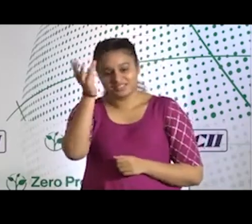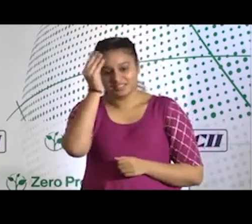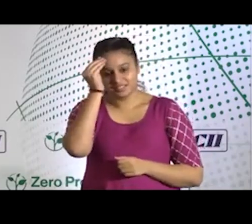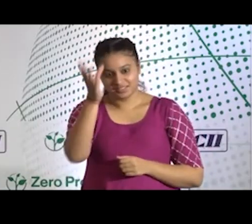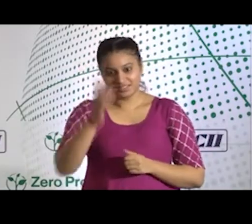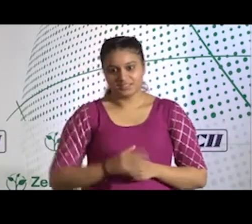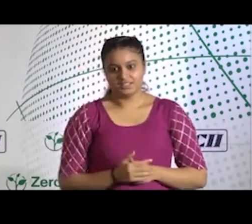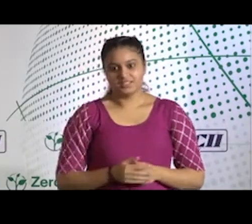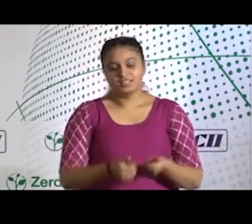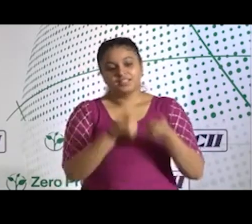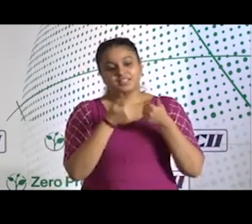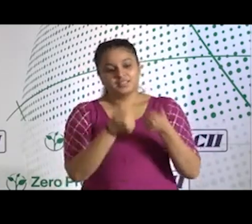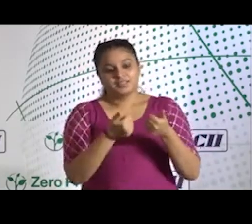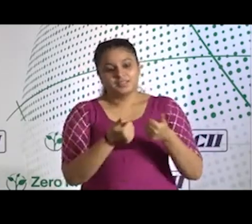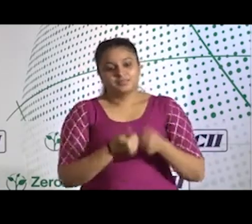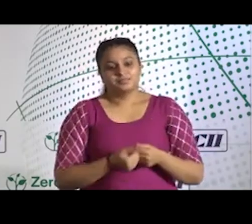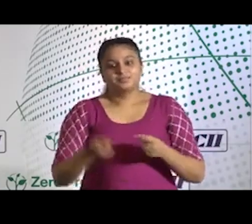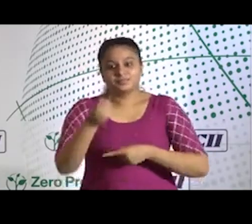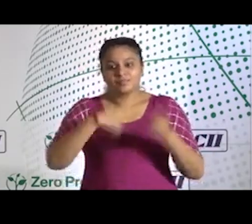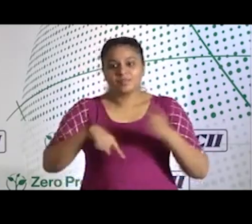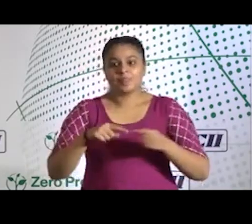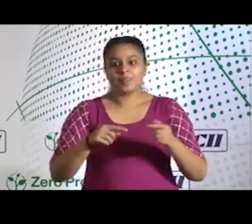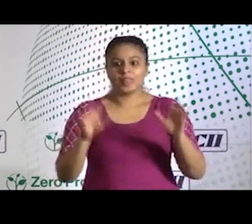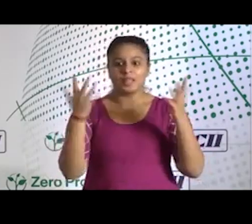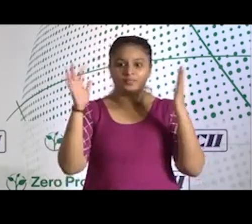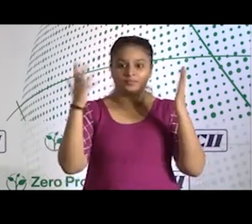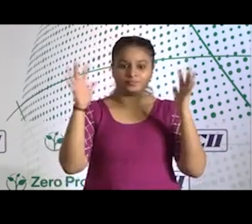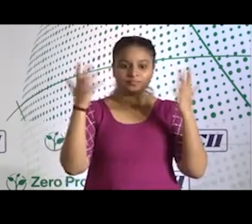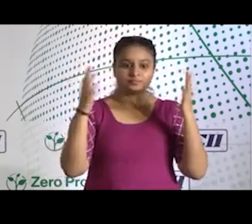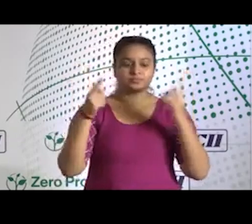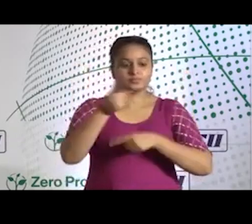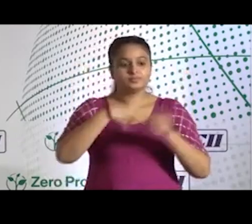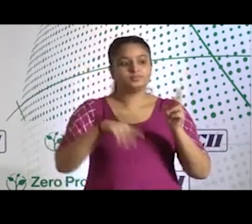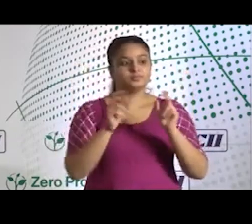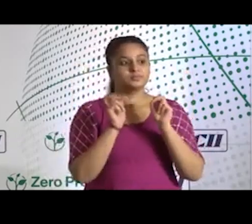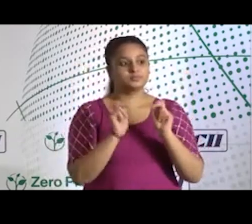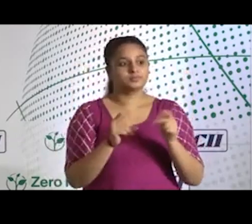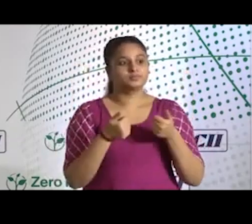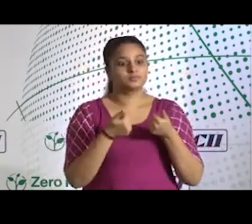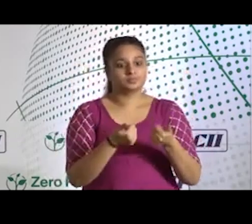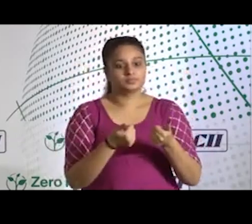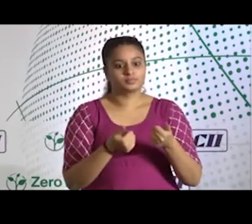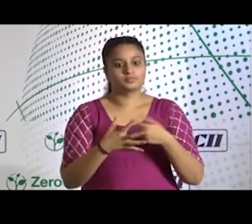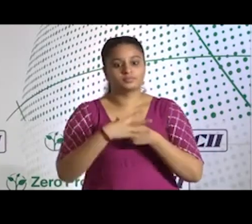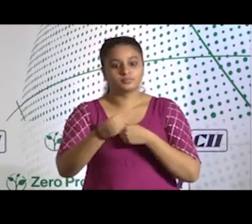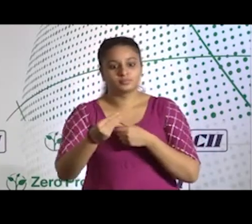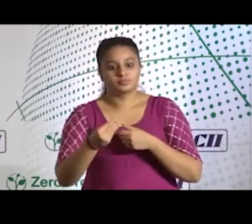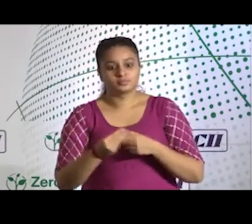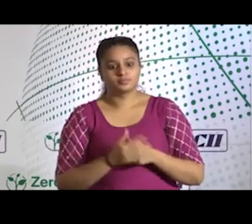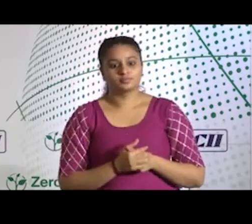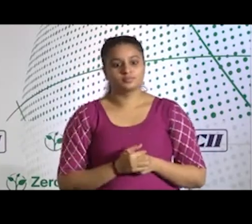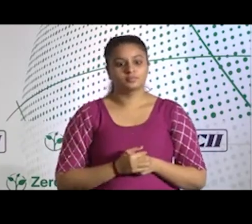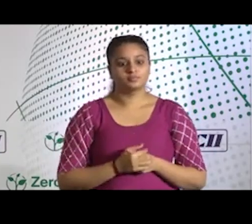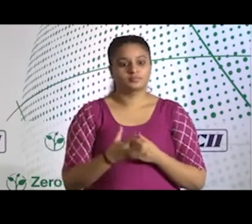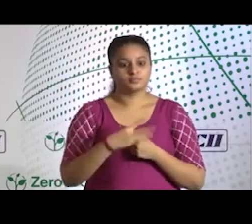Great. So I think you've got awesome nuggets. Maybe we'll just take it outside since there is really lack of time.